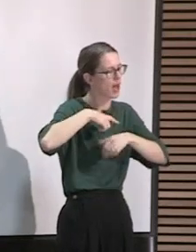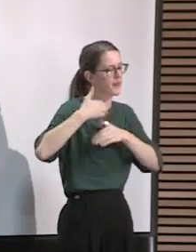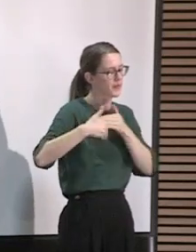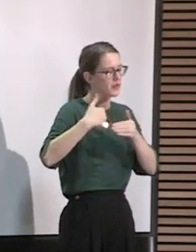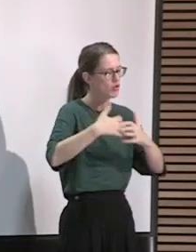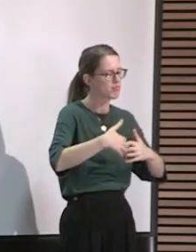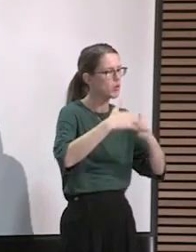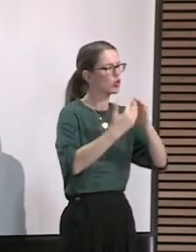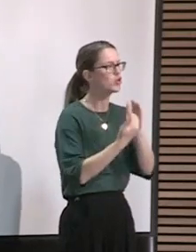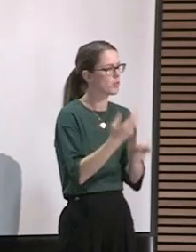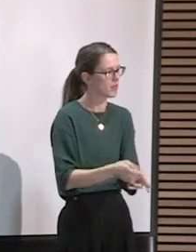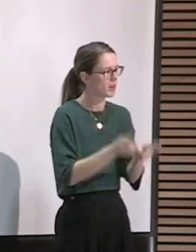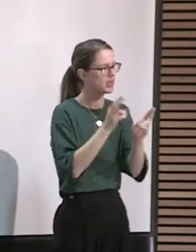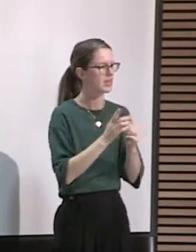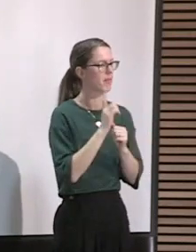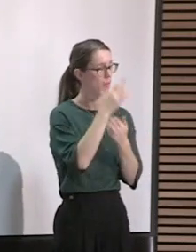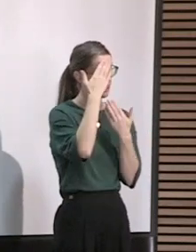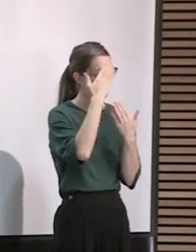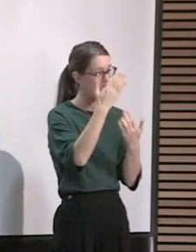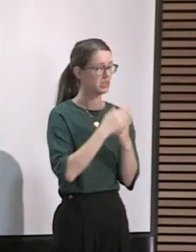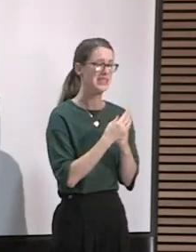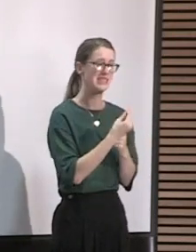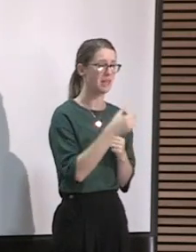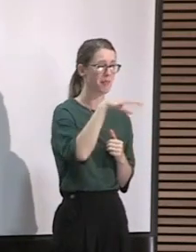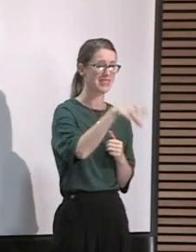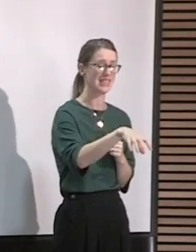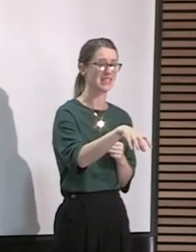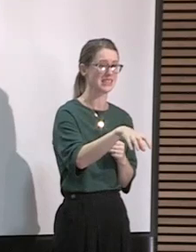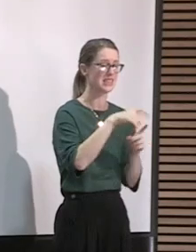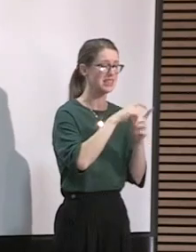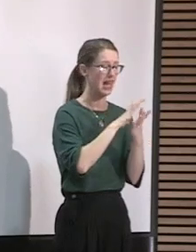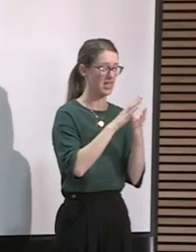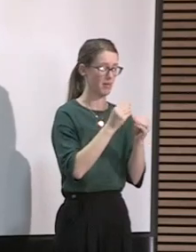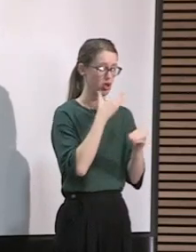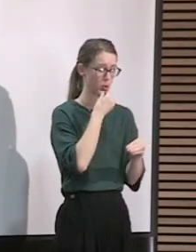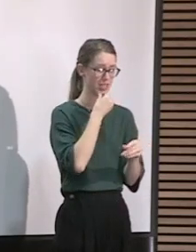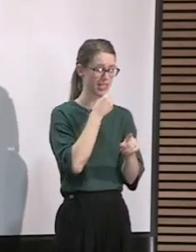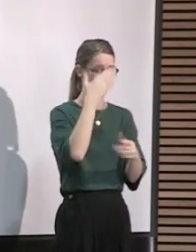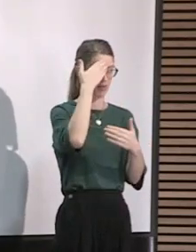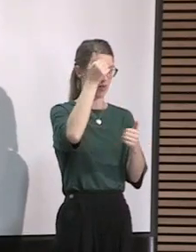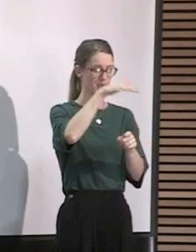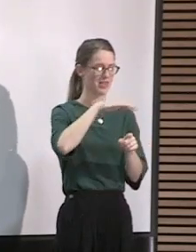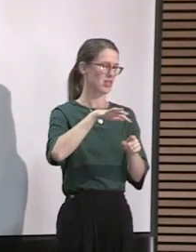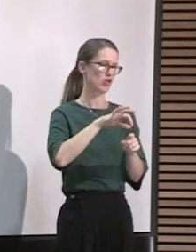them. So you can't just magic up new buildings overnight. It takes a while to build them. But we absolutely acknowledge